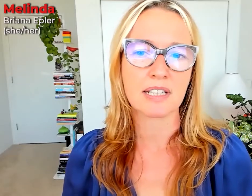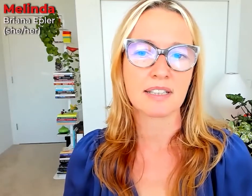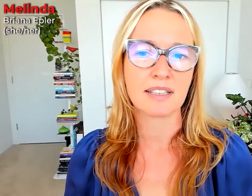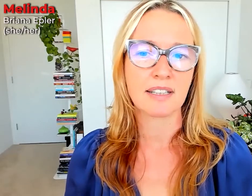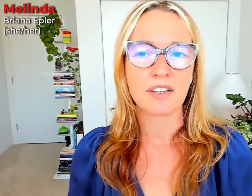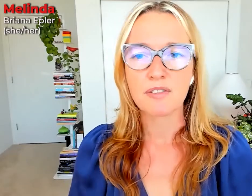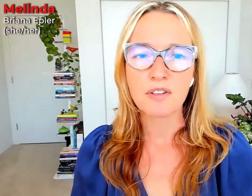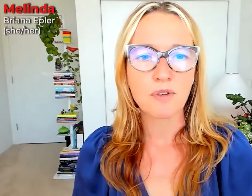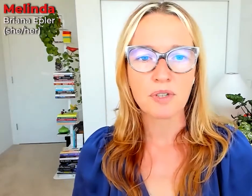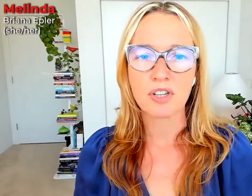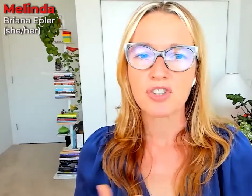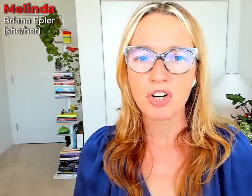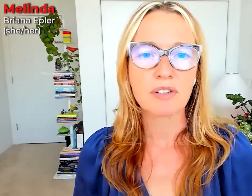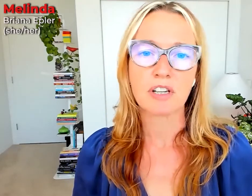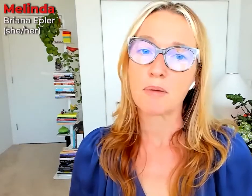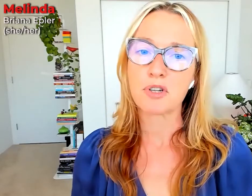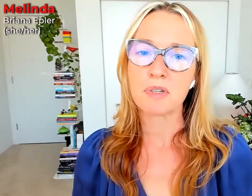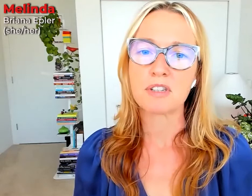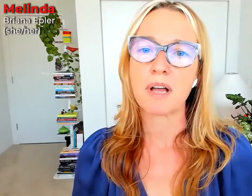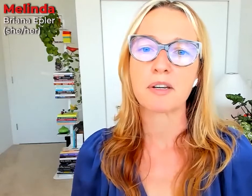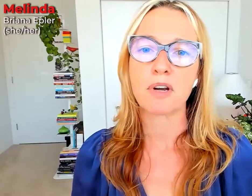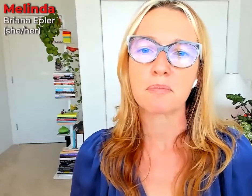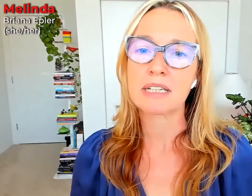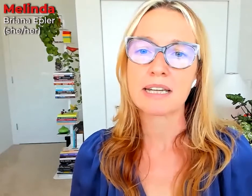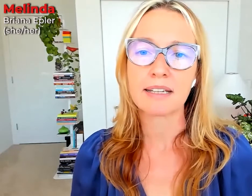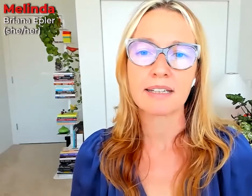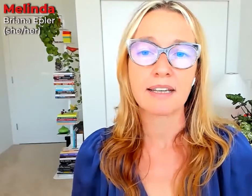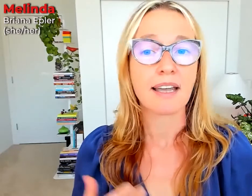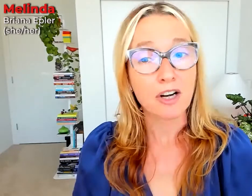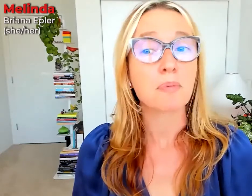The event focused on sharing the accomplishments of Black and Brown men in tech, and a couple